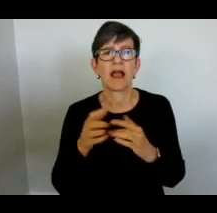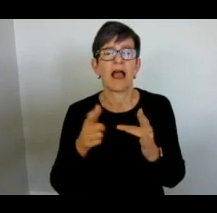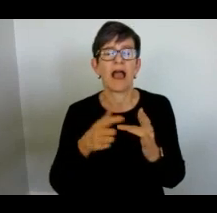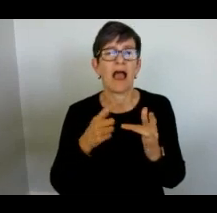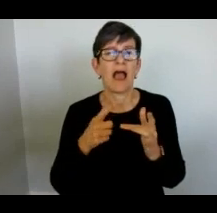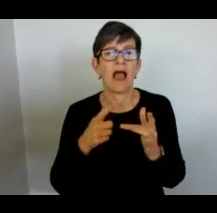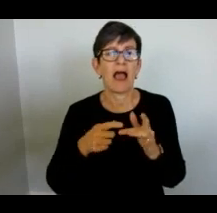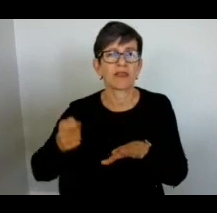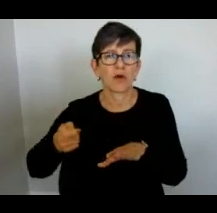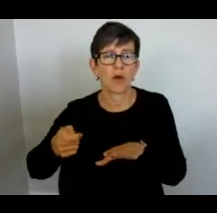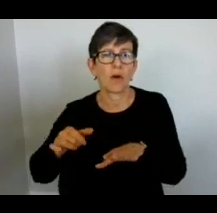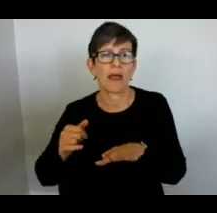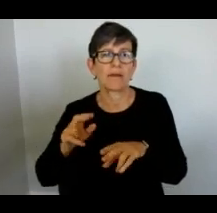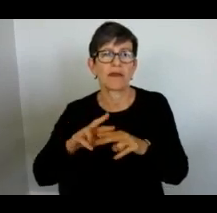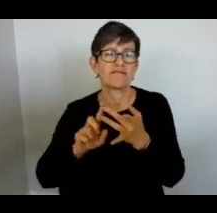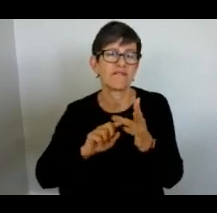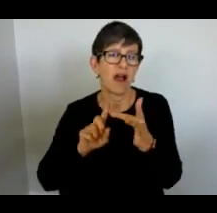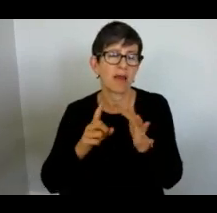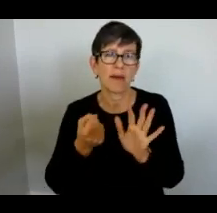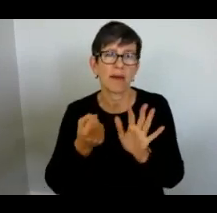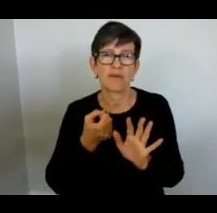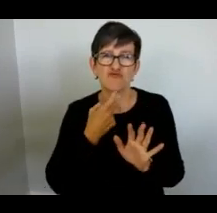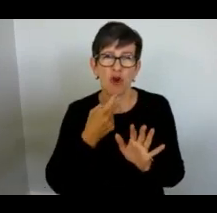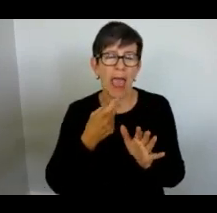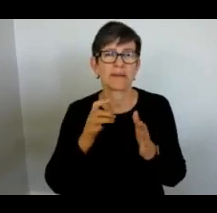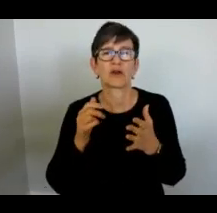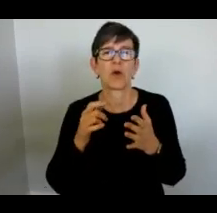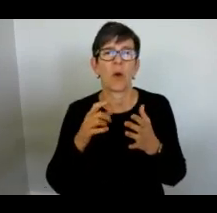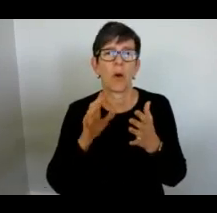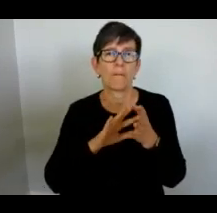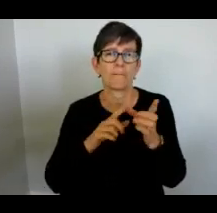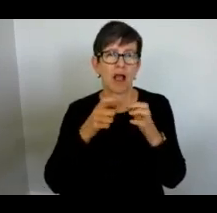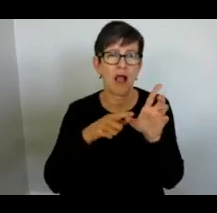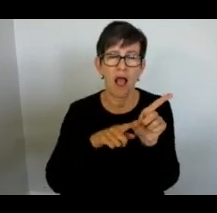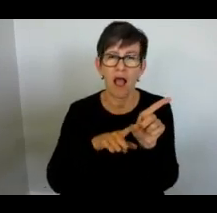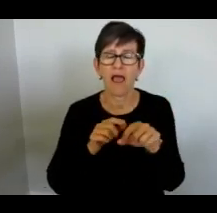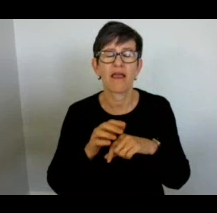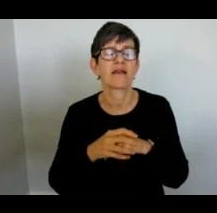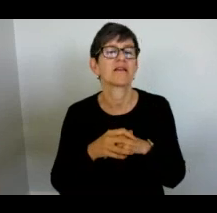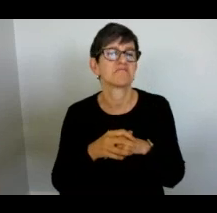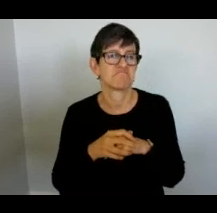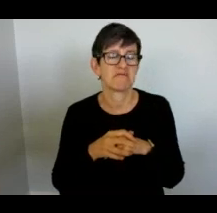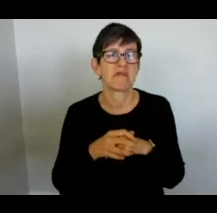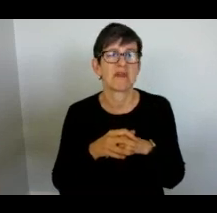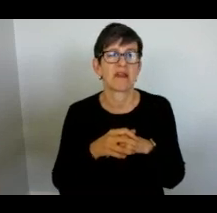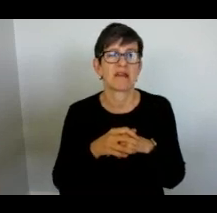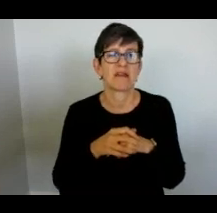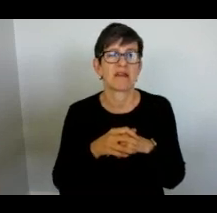of that might be Rockhampton or Mackay. As well noting there's quite a number of people here today